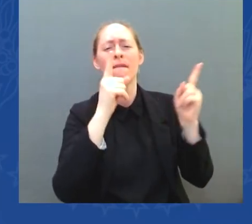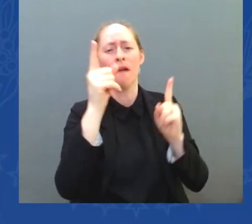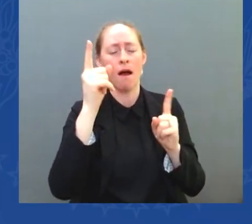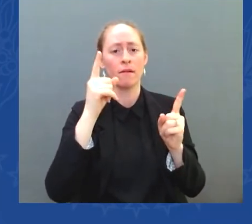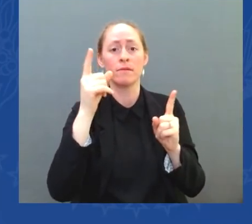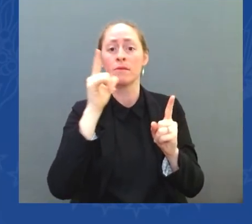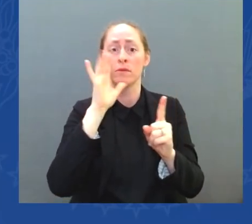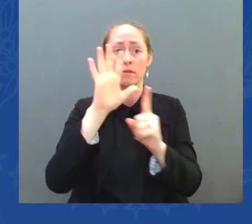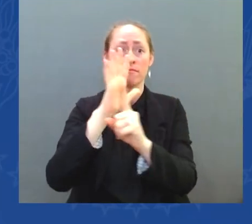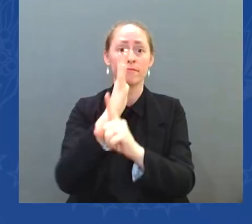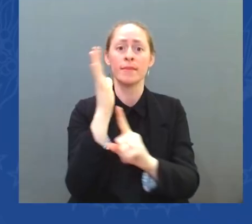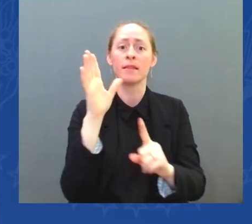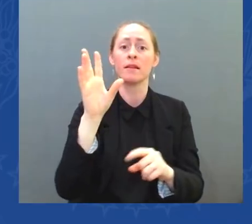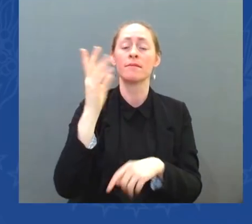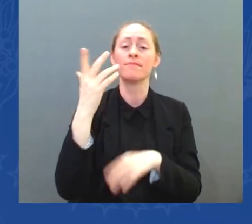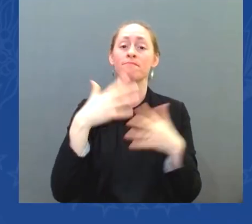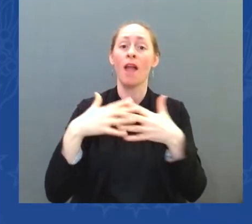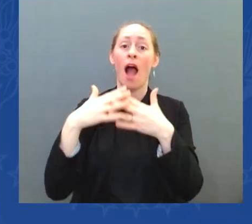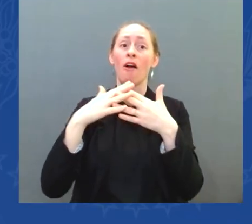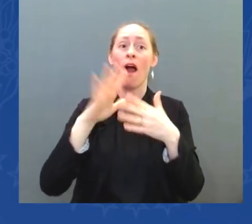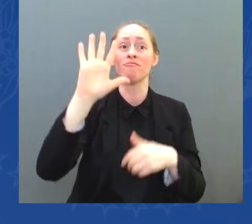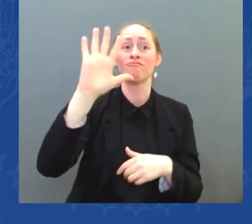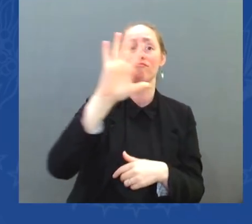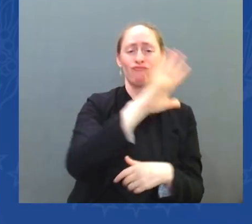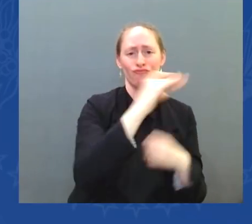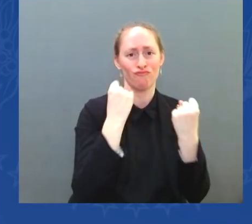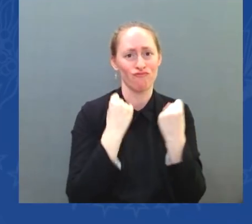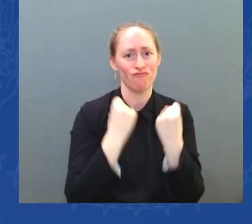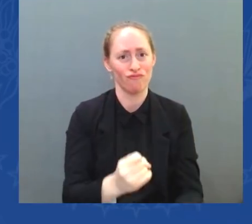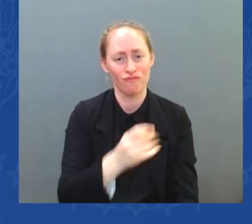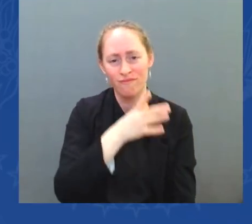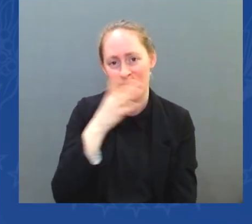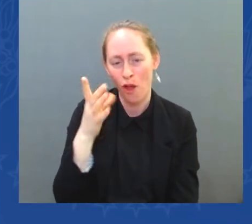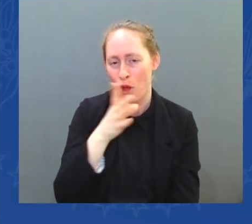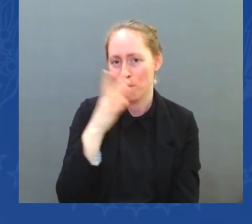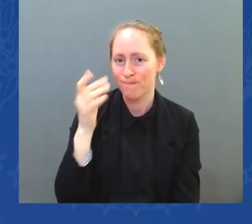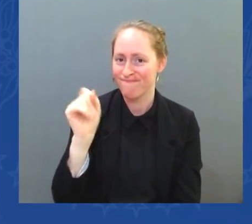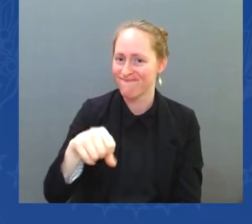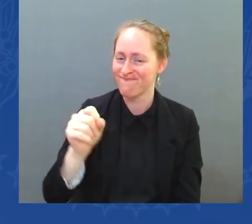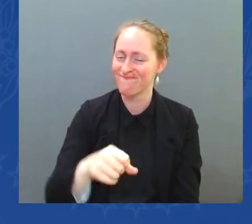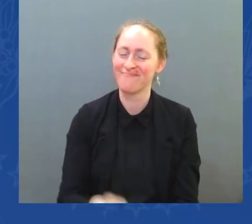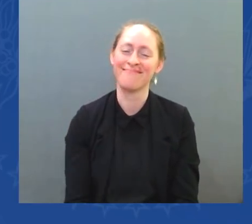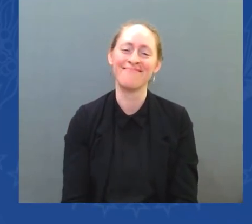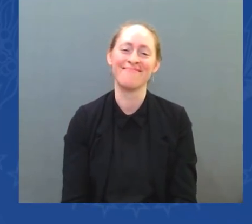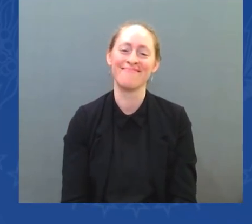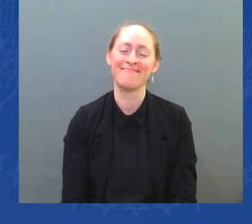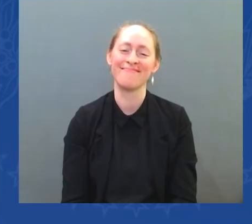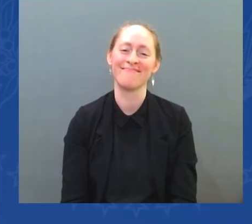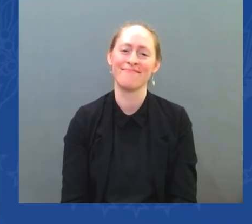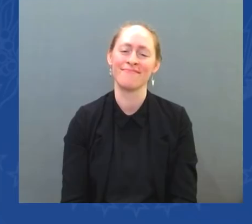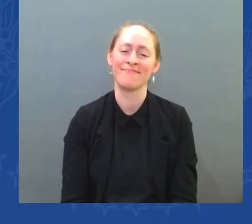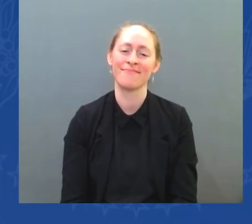And so, we understand about getting rural communities engaged and being able to make a -- to be able to make it generally.